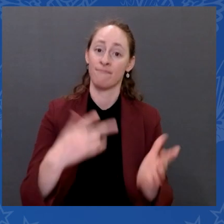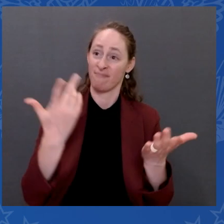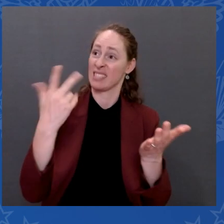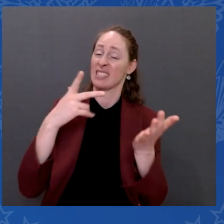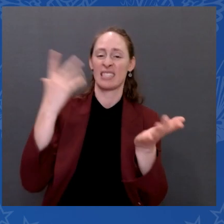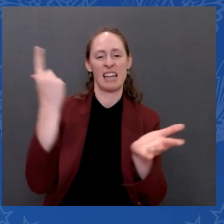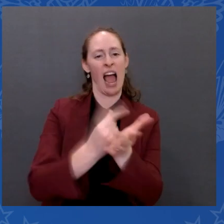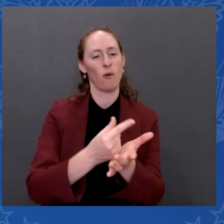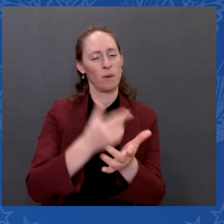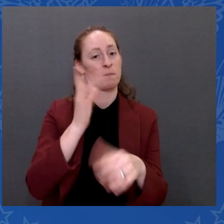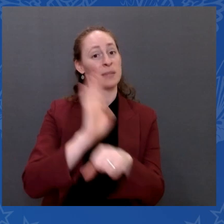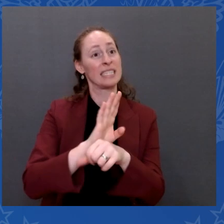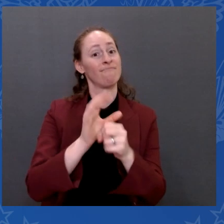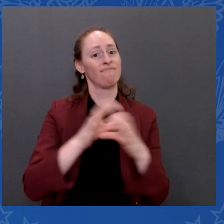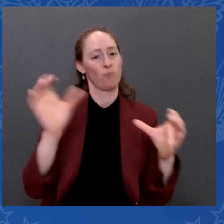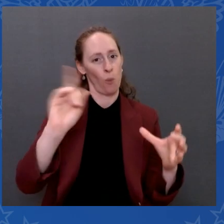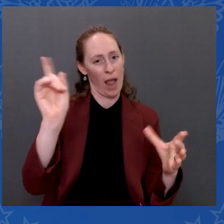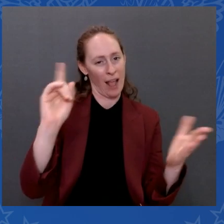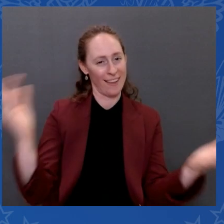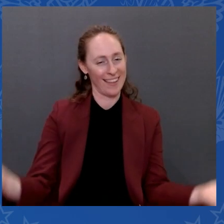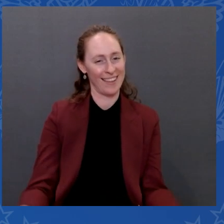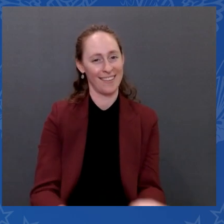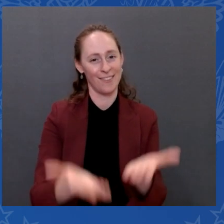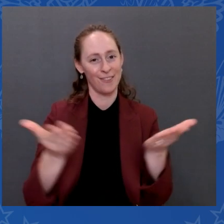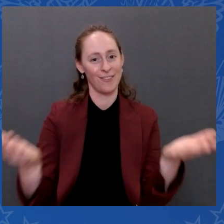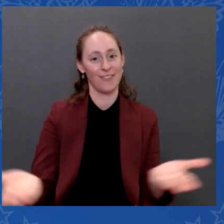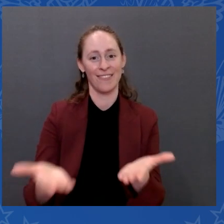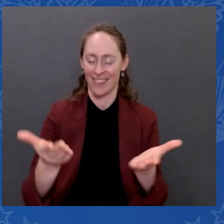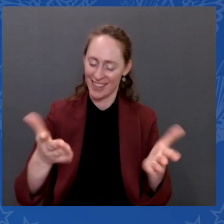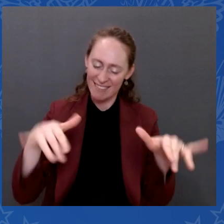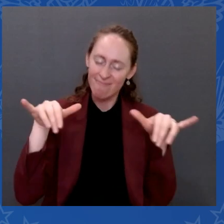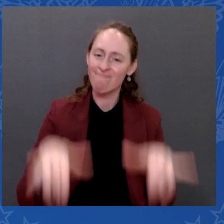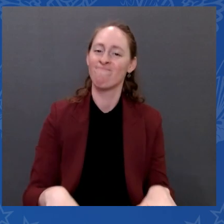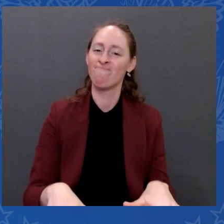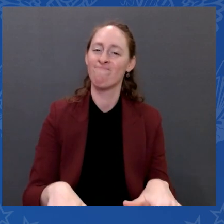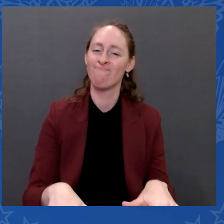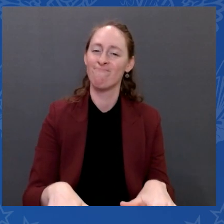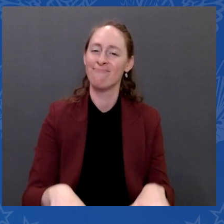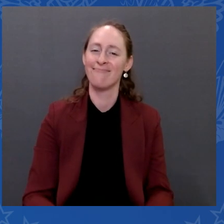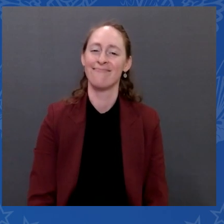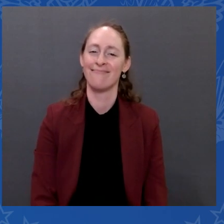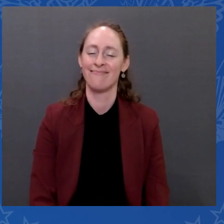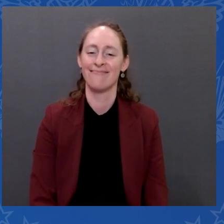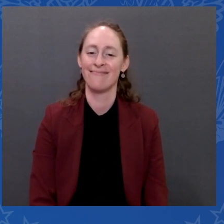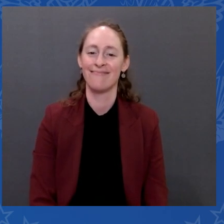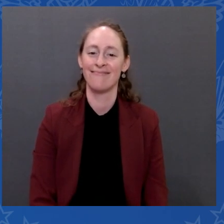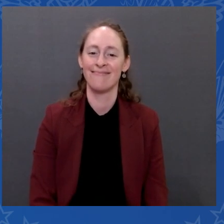And it actually goes far beyond that. This bill will help prevent us from having to face the situation